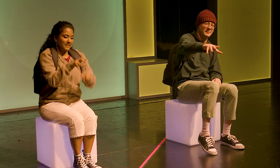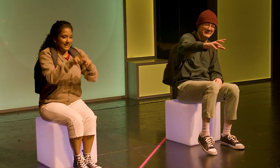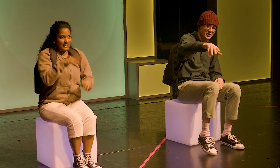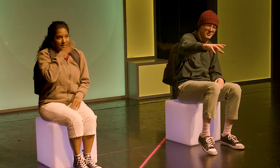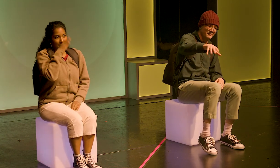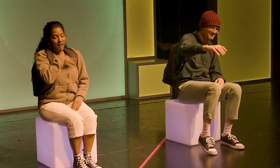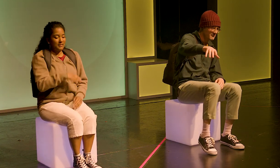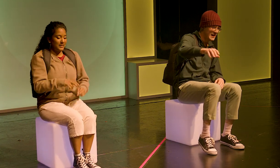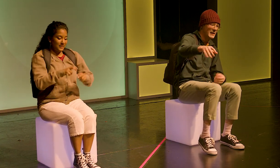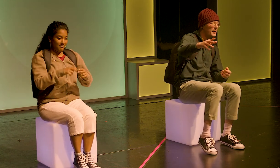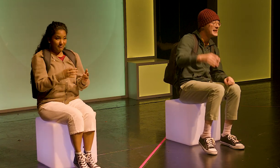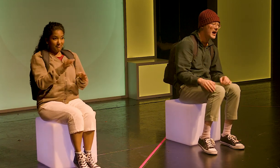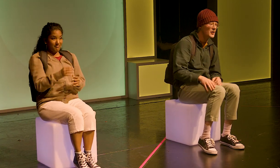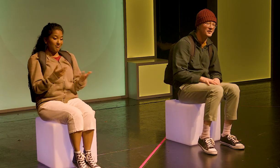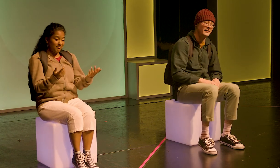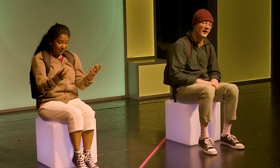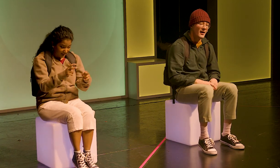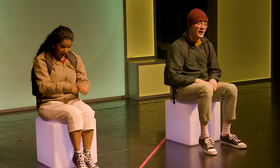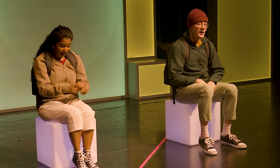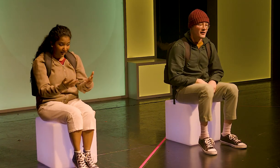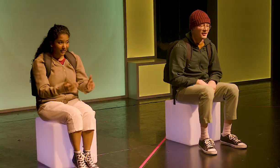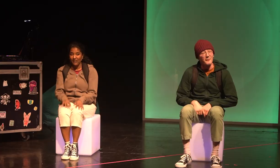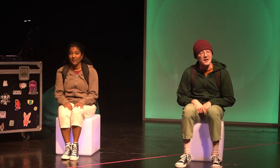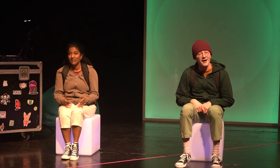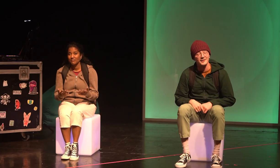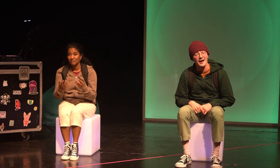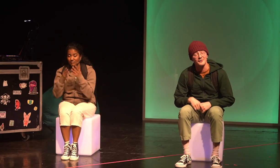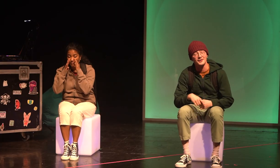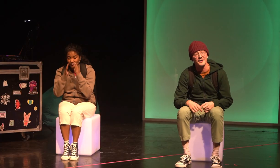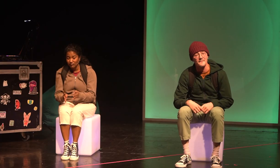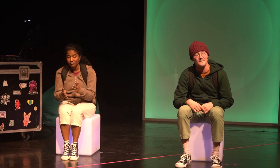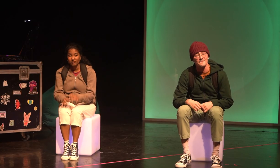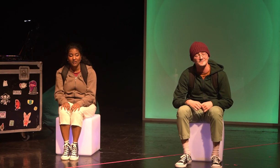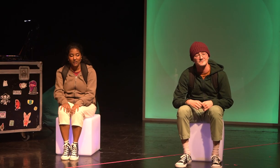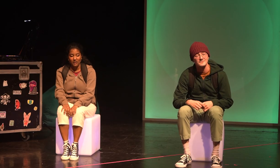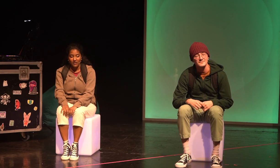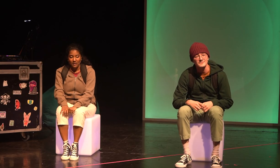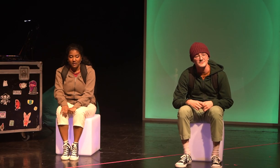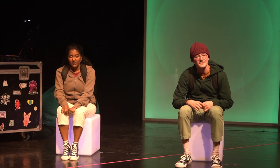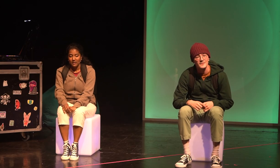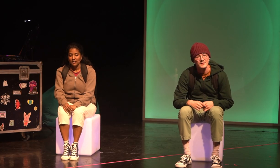on a big tub of jalapenos and sobbed me heart out cos